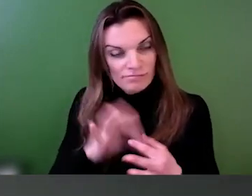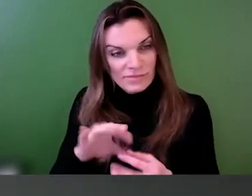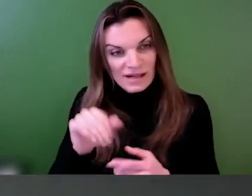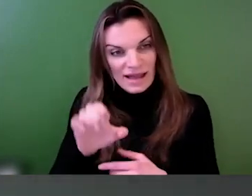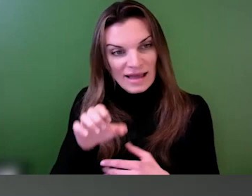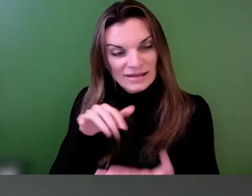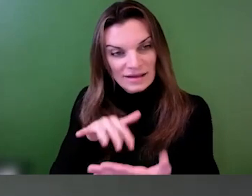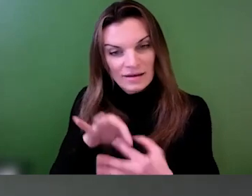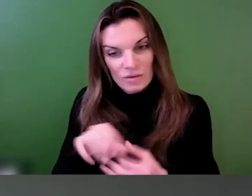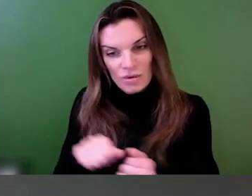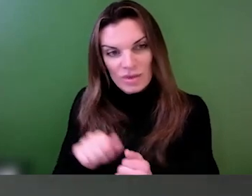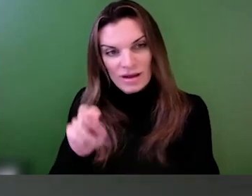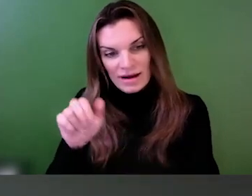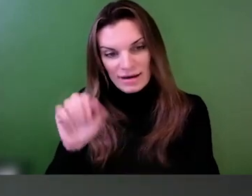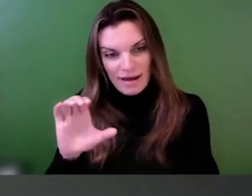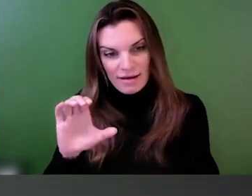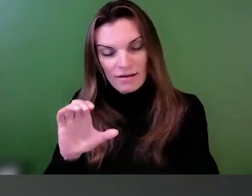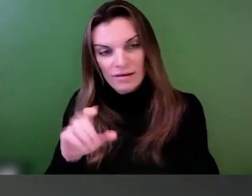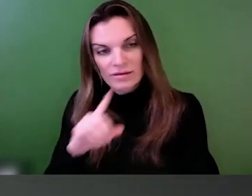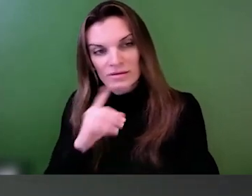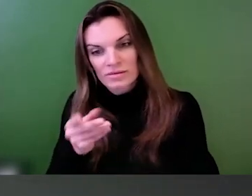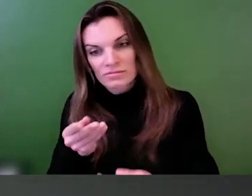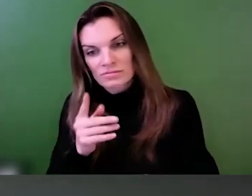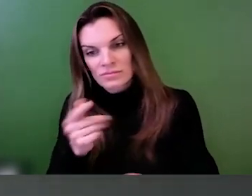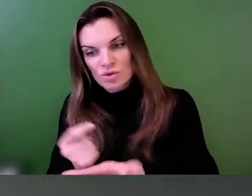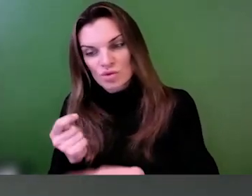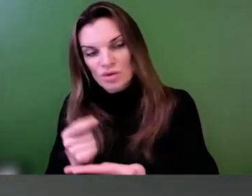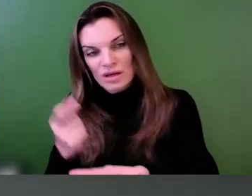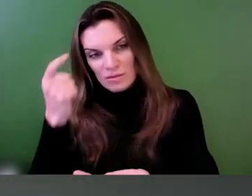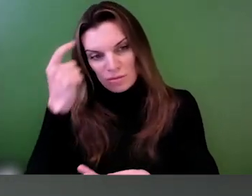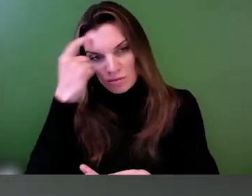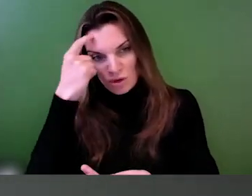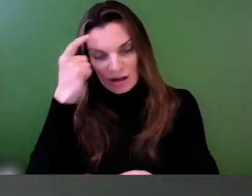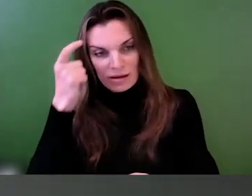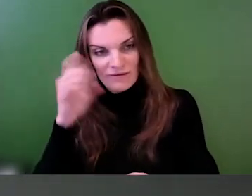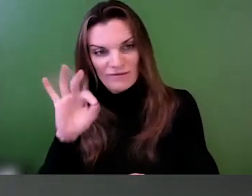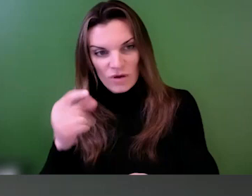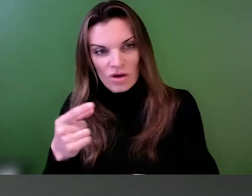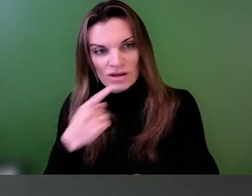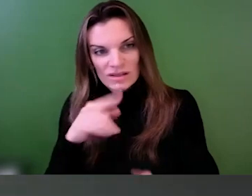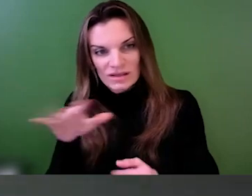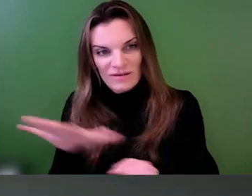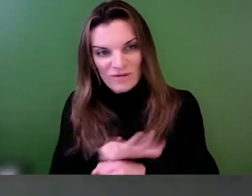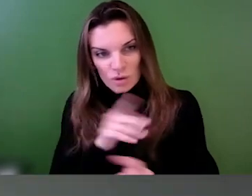NAC to treat brain fog? Jeremy does spell out the full treatment name which I'm not